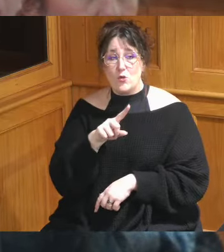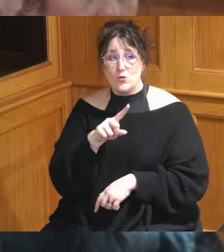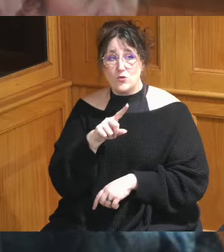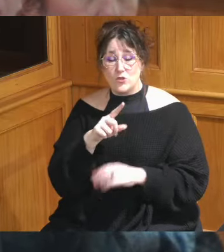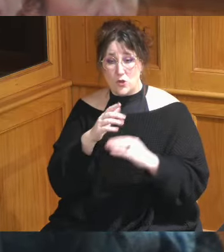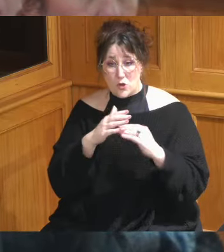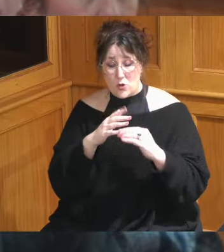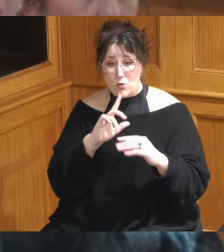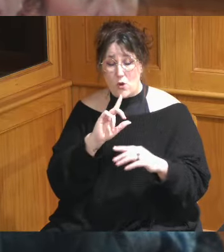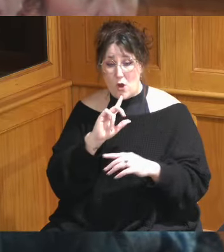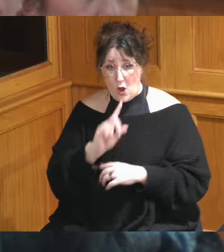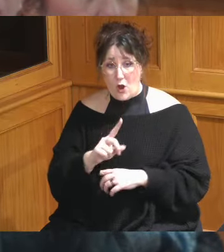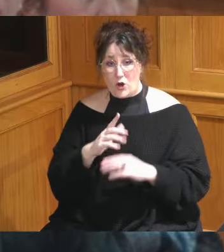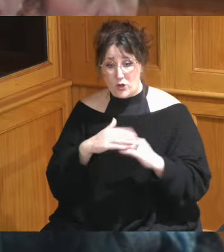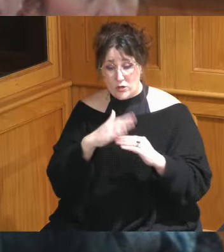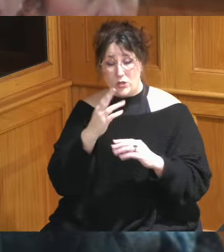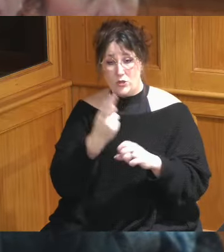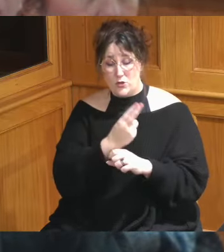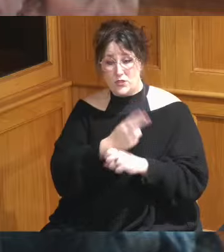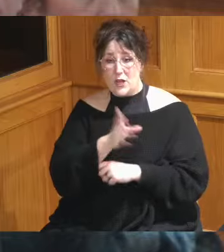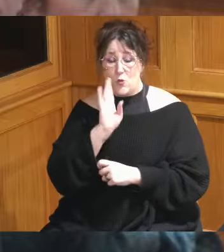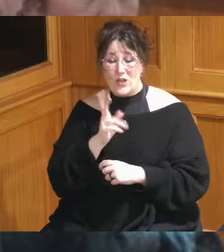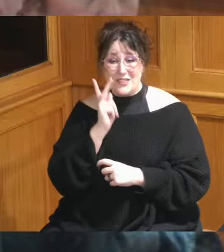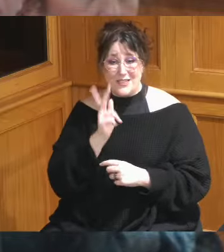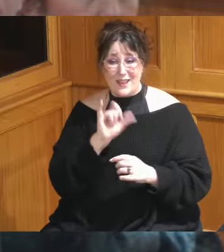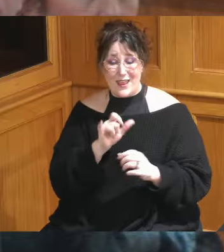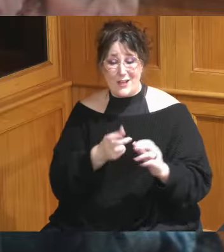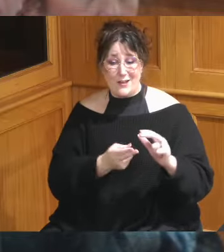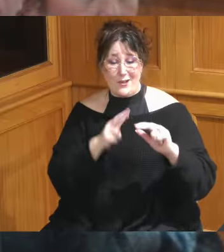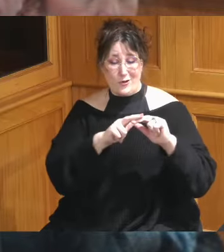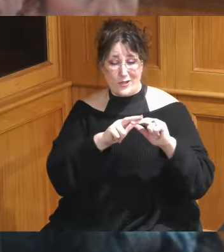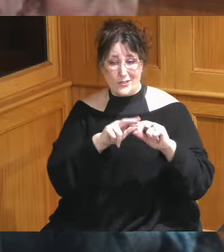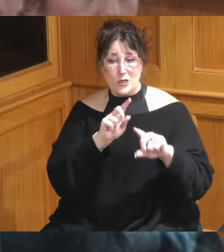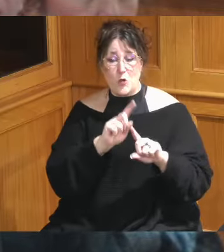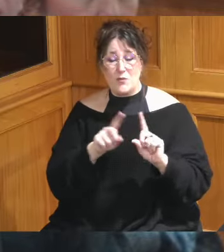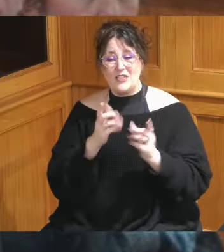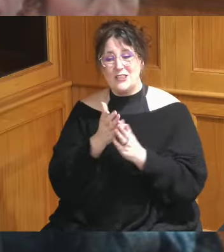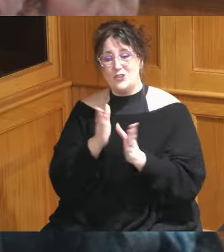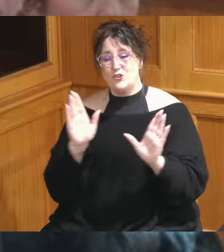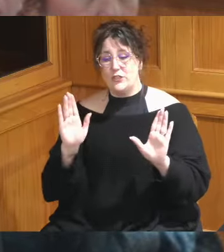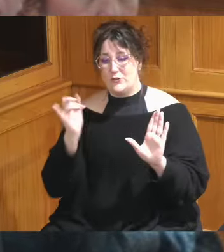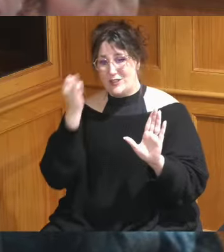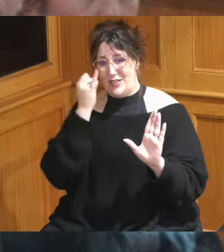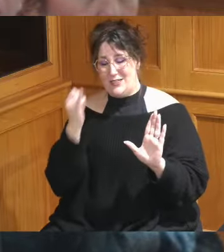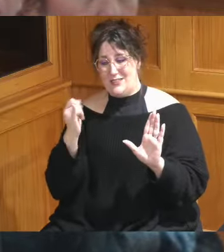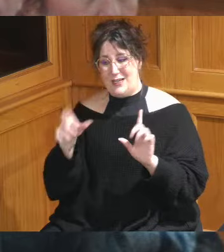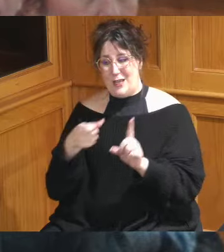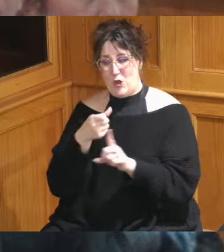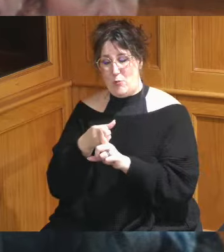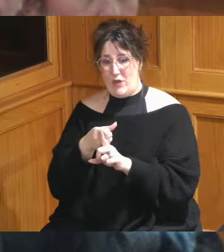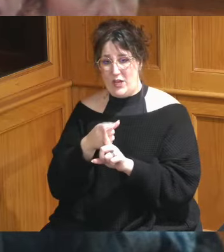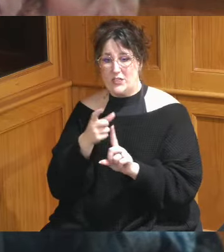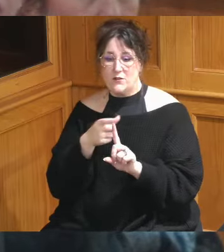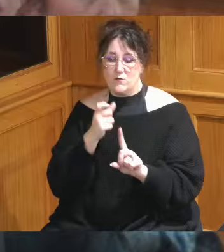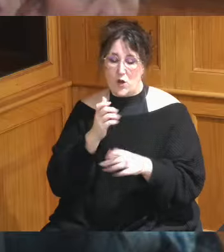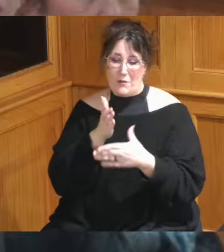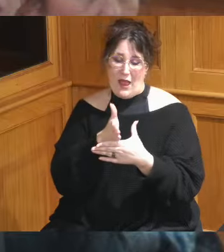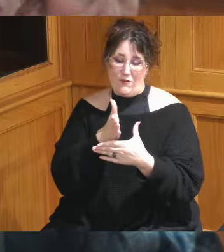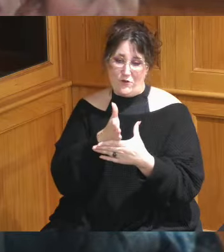CCF per month are going to see an increase. but giving you a general impact or average we're just